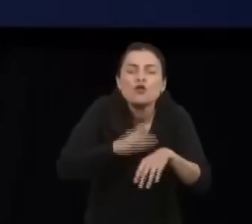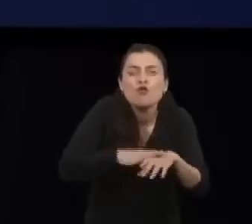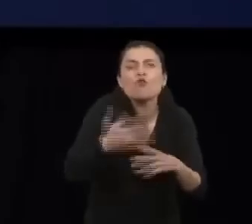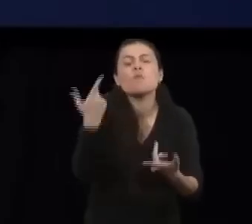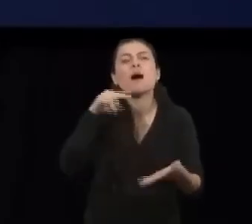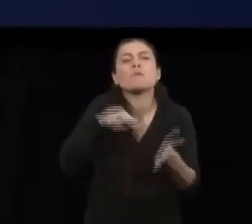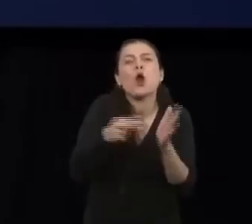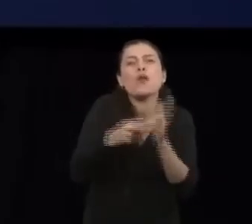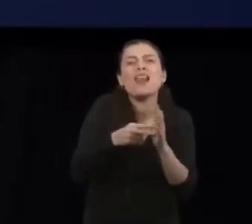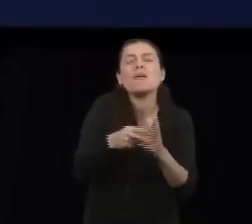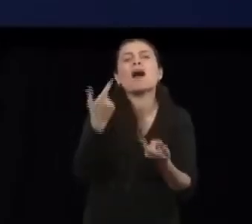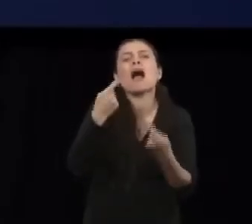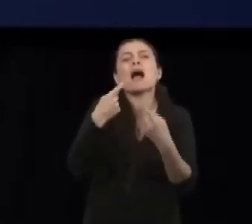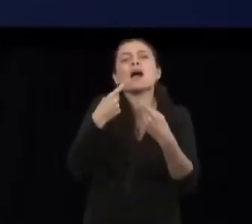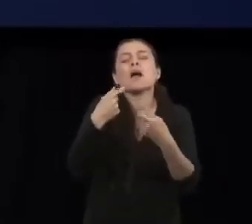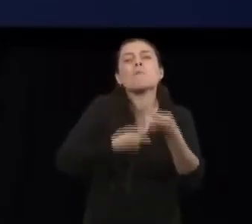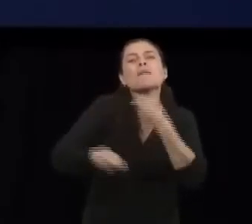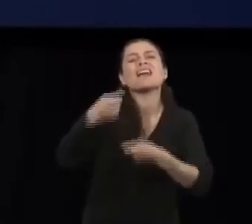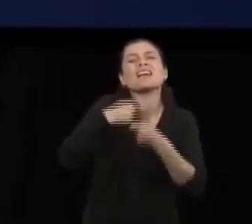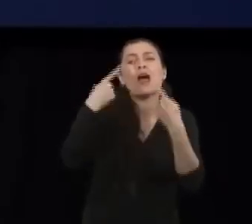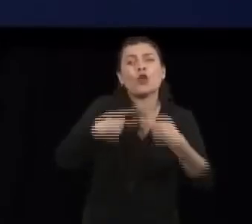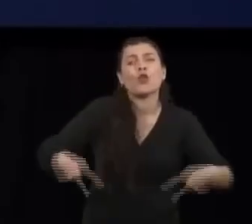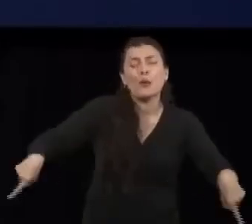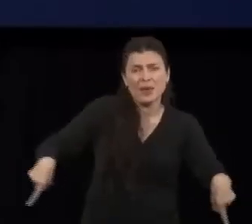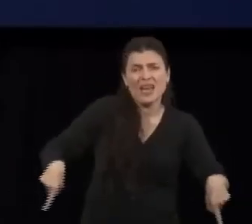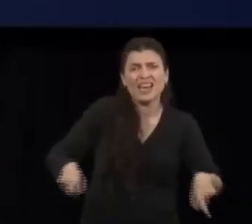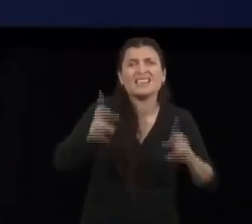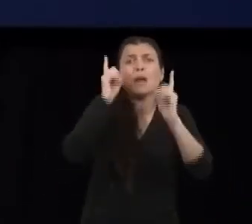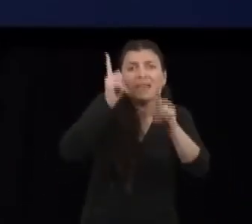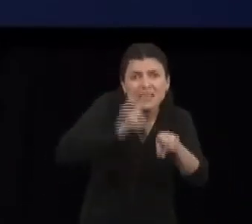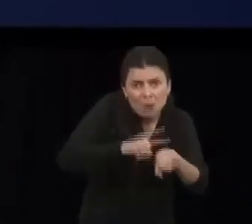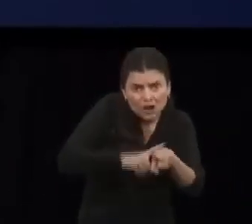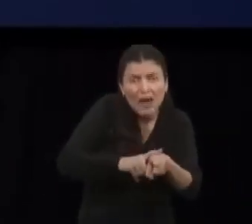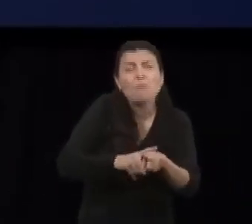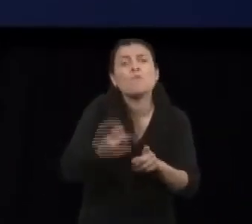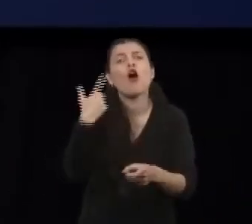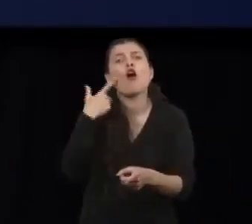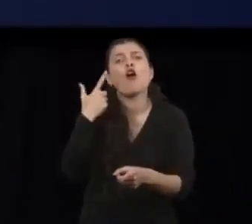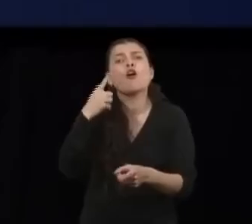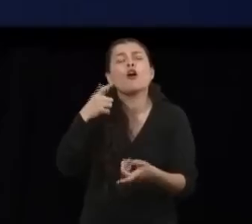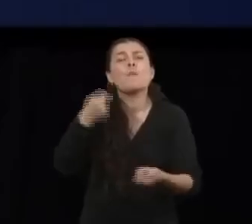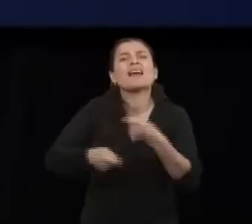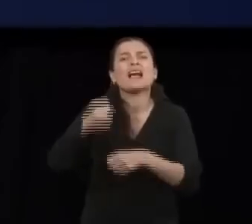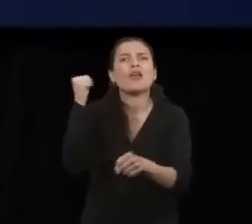Not only that, that excess supply in the stock market was translated into an excess supply in the labor market,